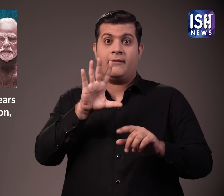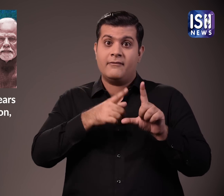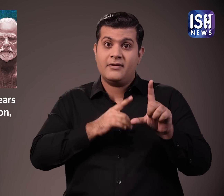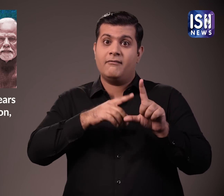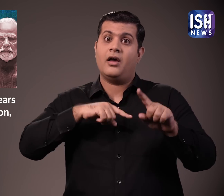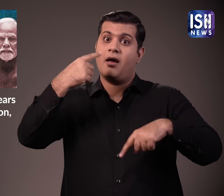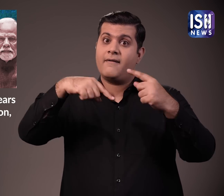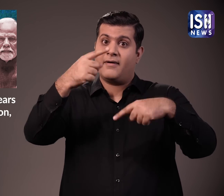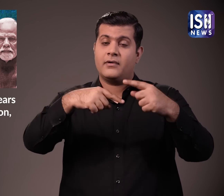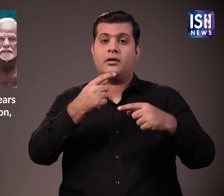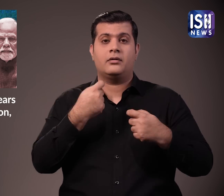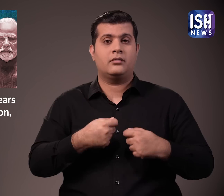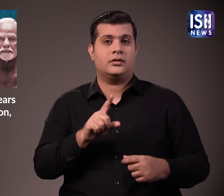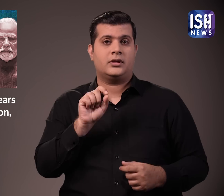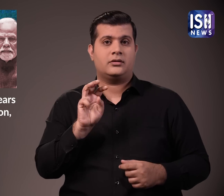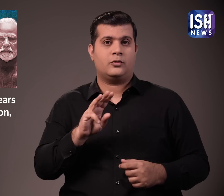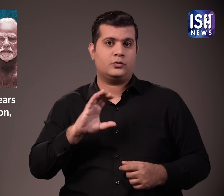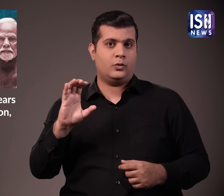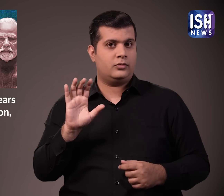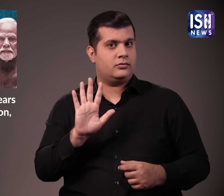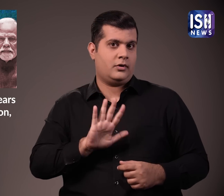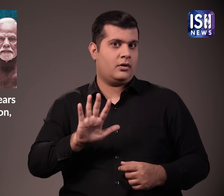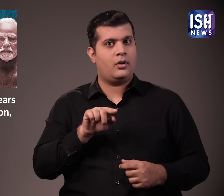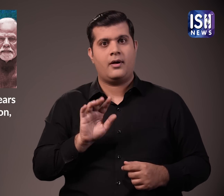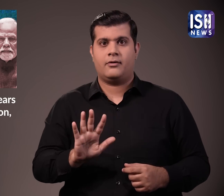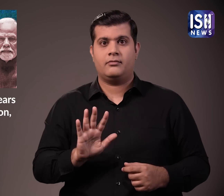an estimated ₹10,000 crore will be needed.